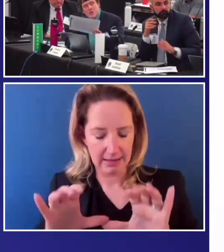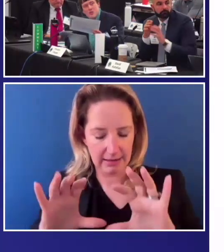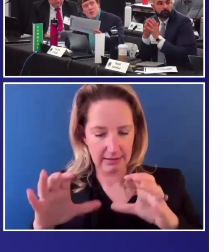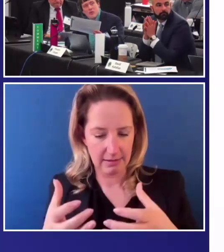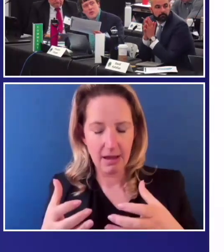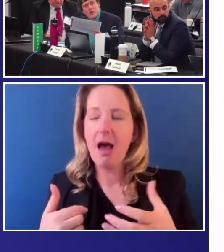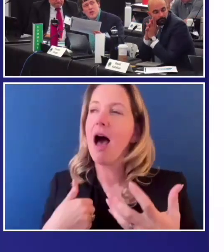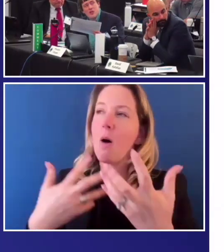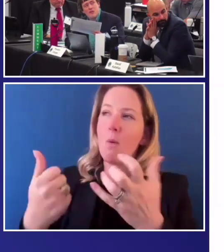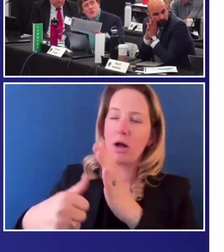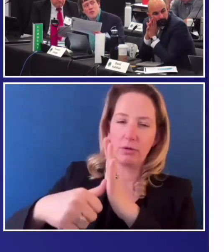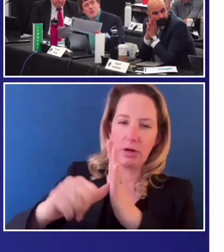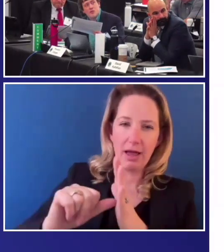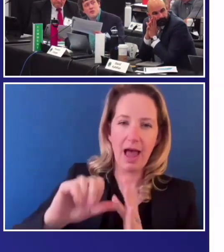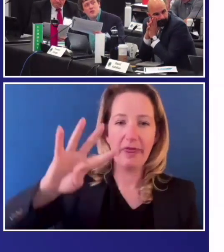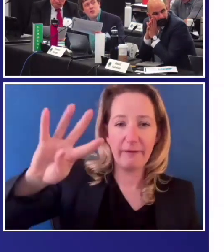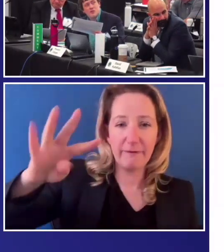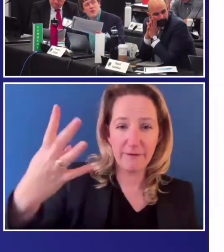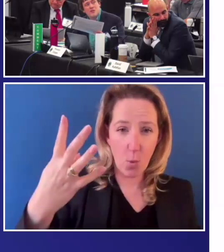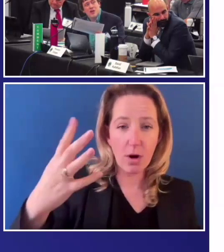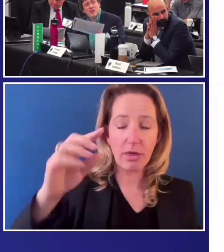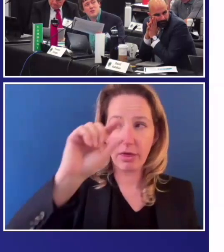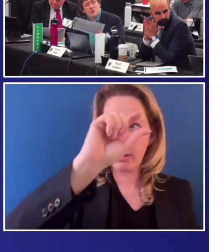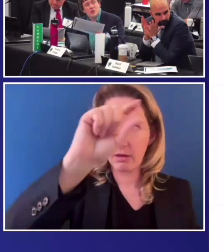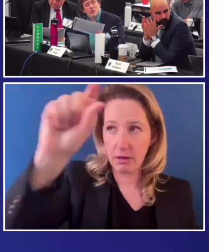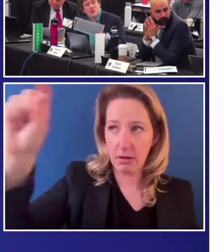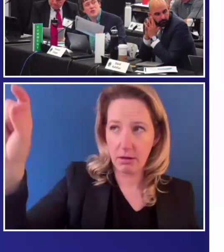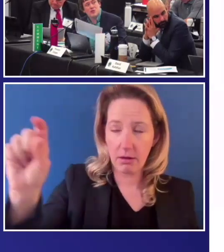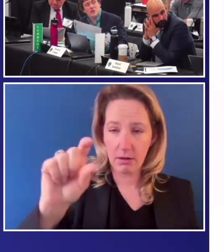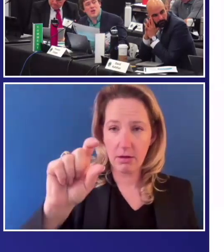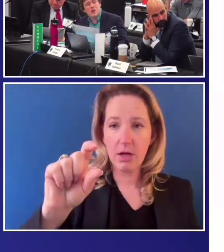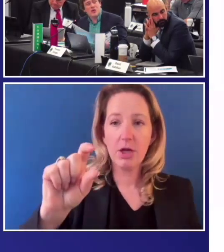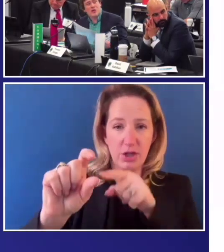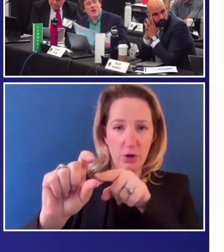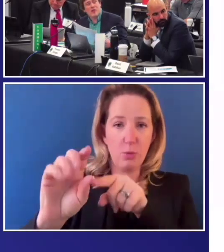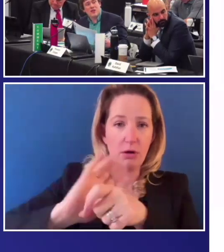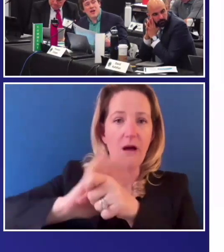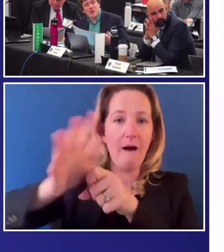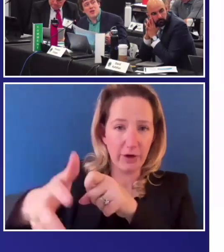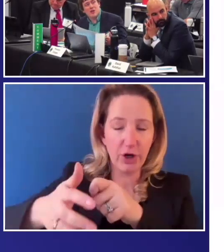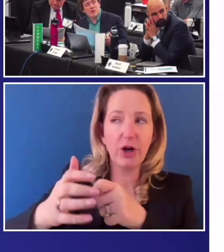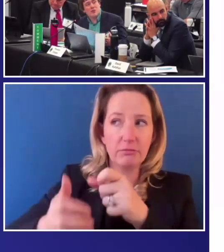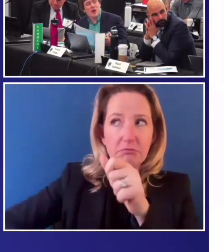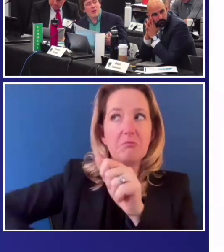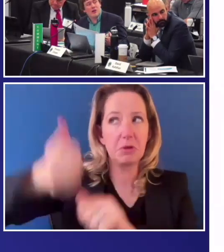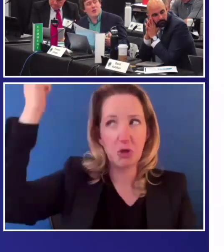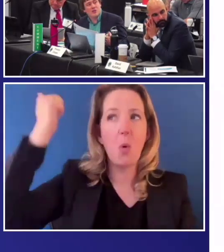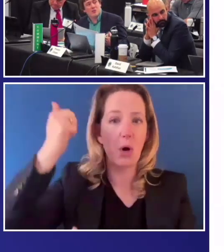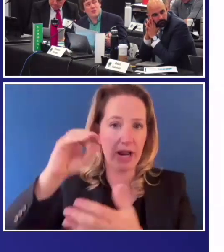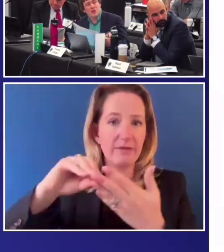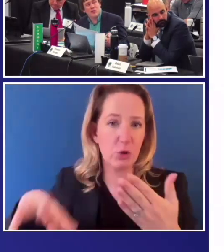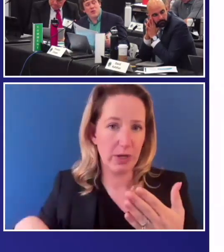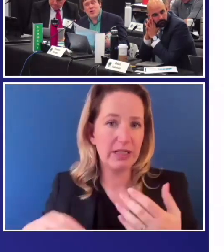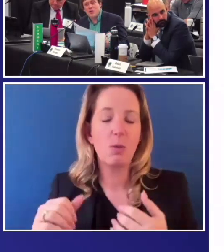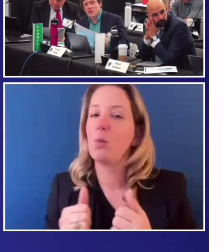step, you're covering 84% of students. I mean, the vast majority of students, without having to aggregate up to a higher CIP code level.